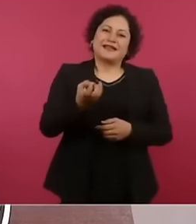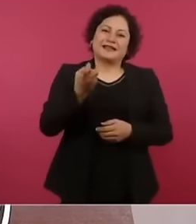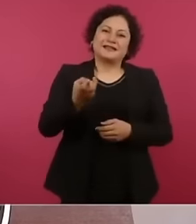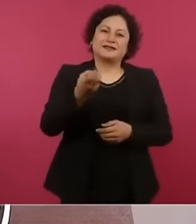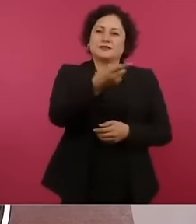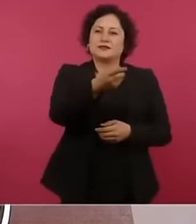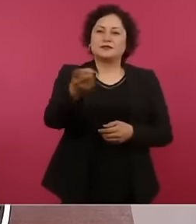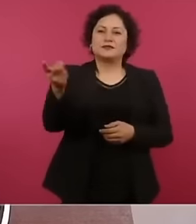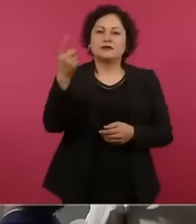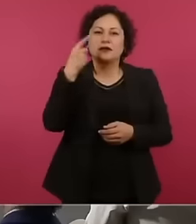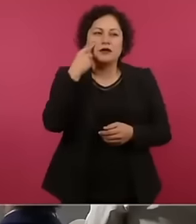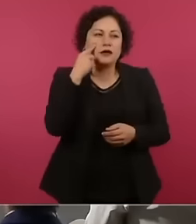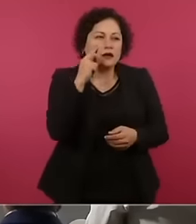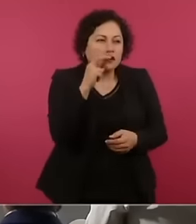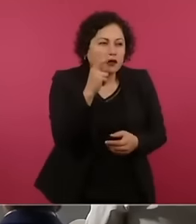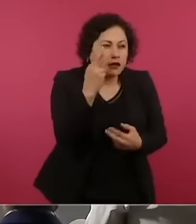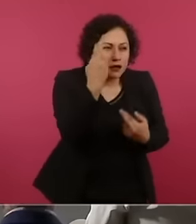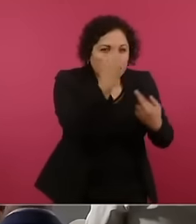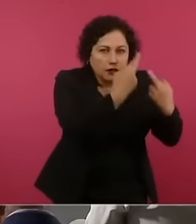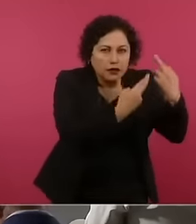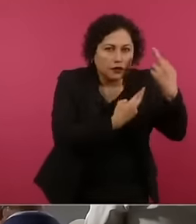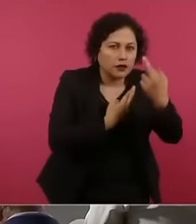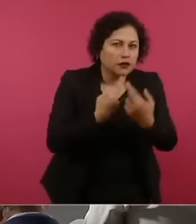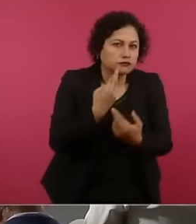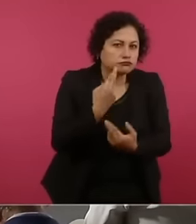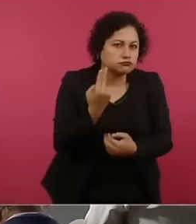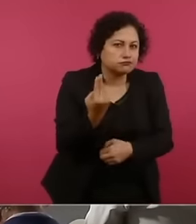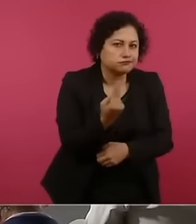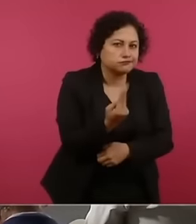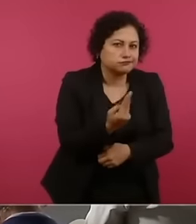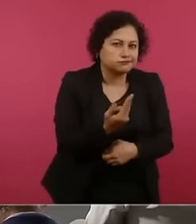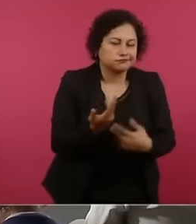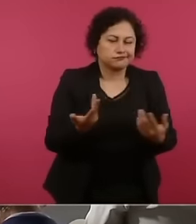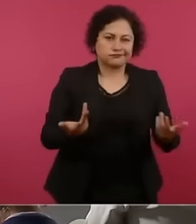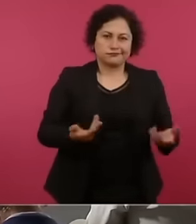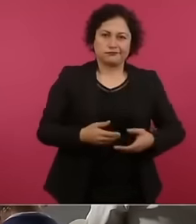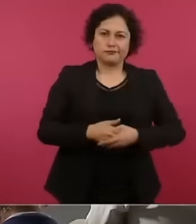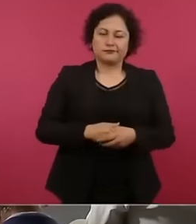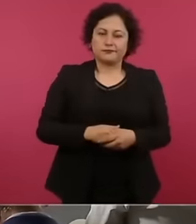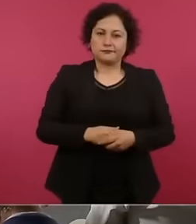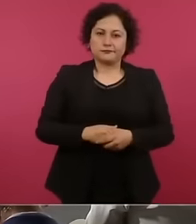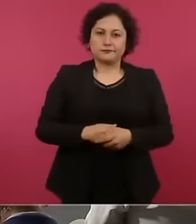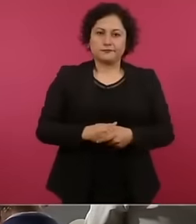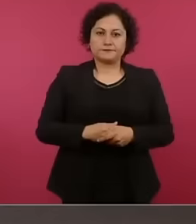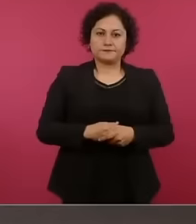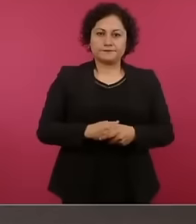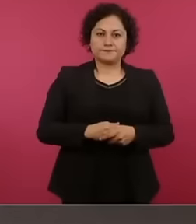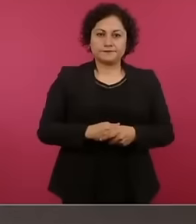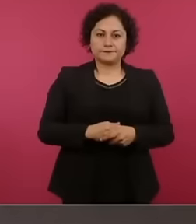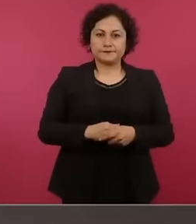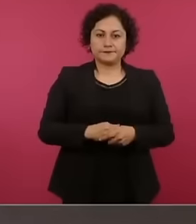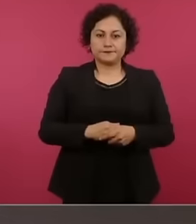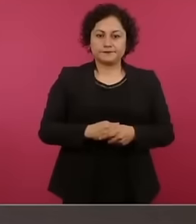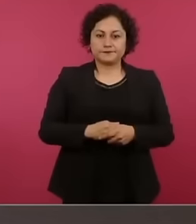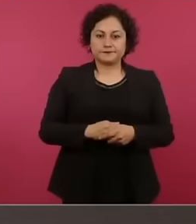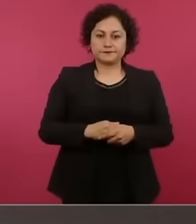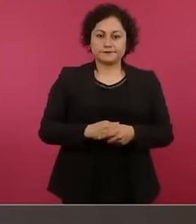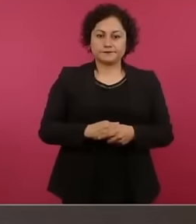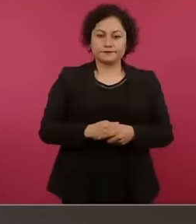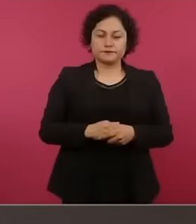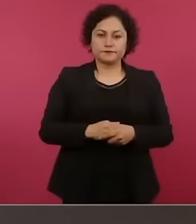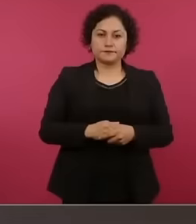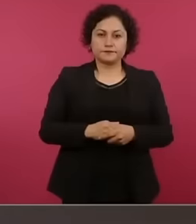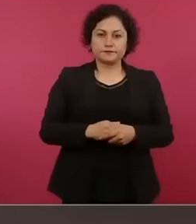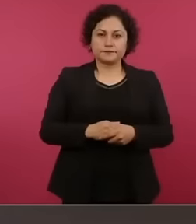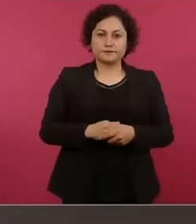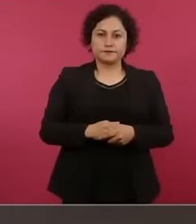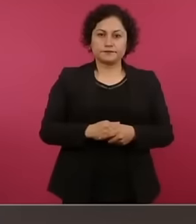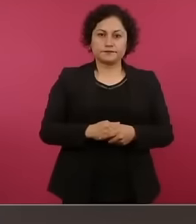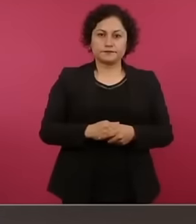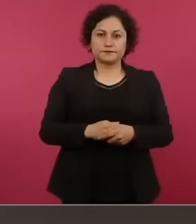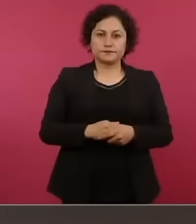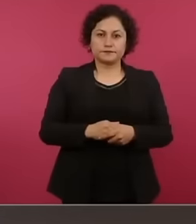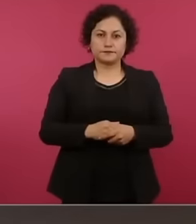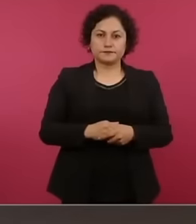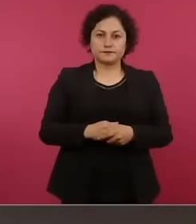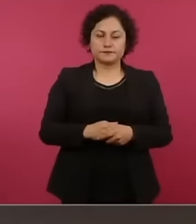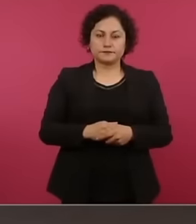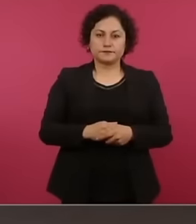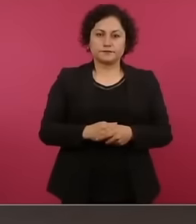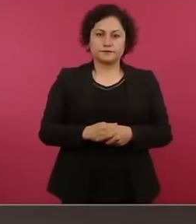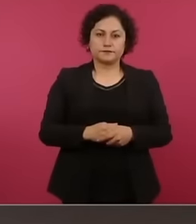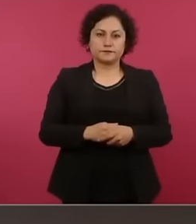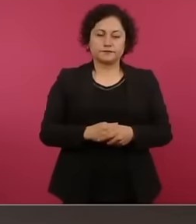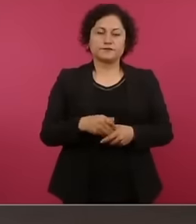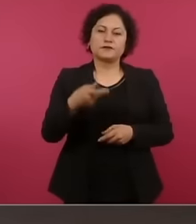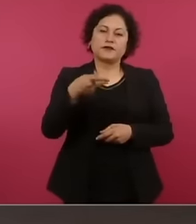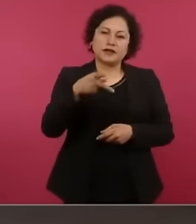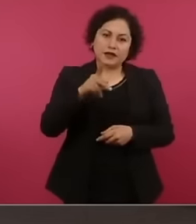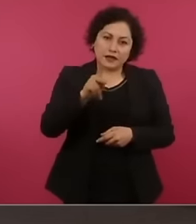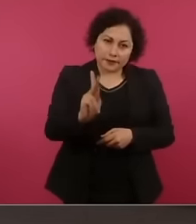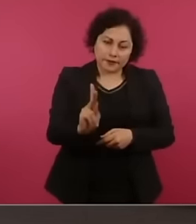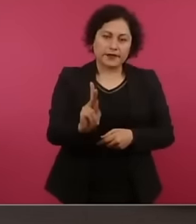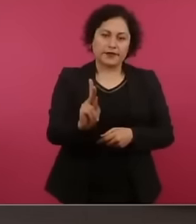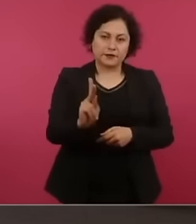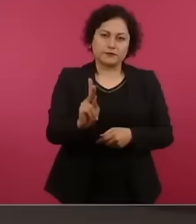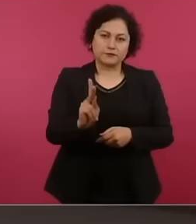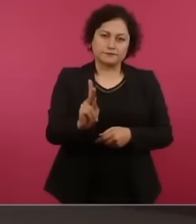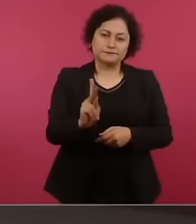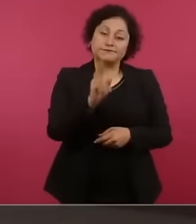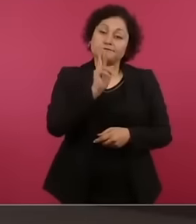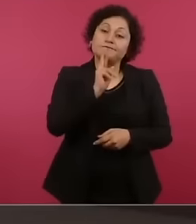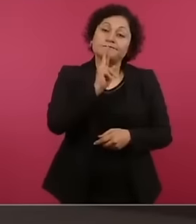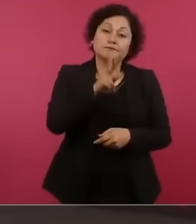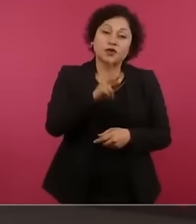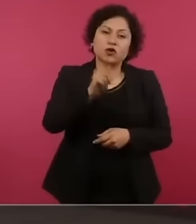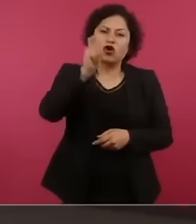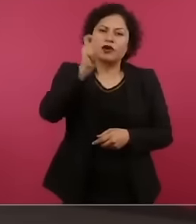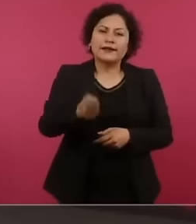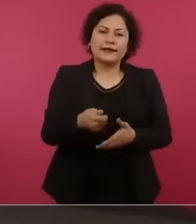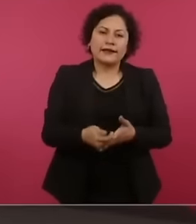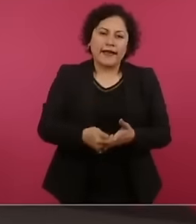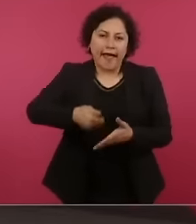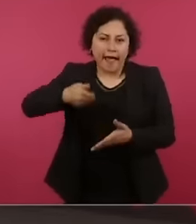a lot of attention to this one, but the best thing is to prevent, it is like justice, justice is to punish those